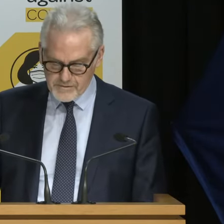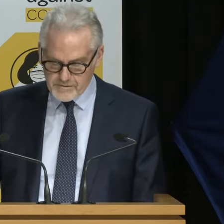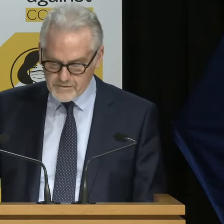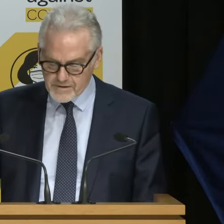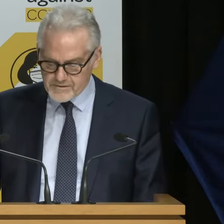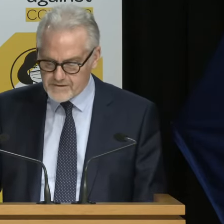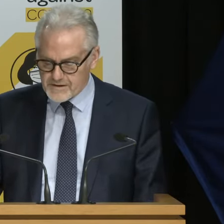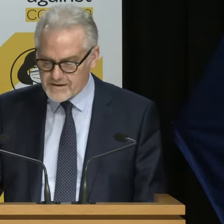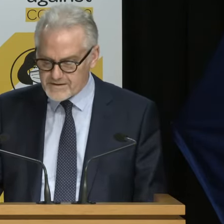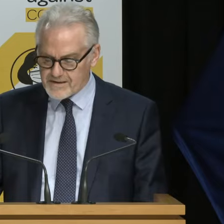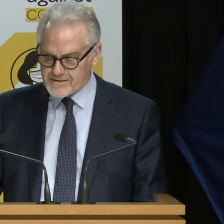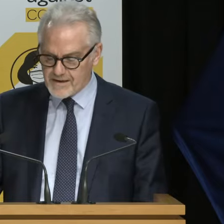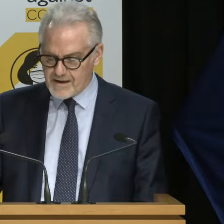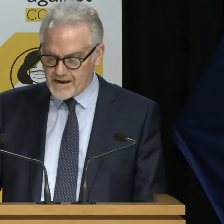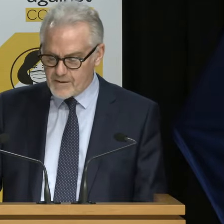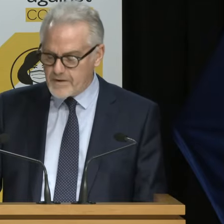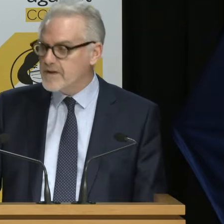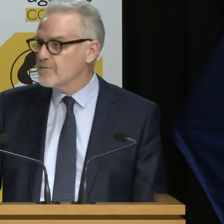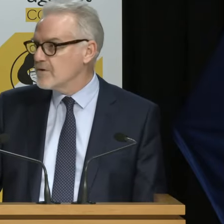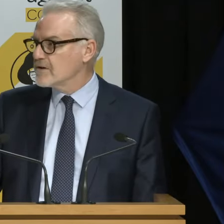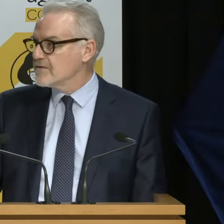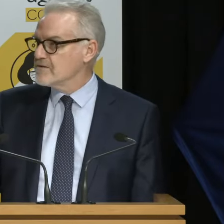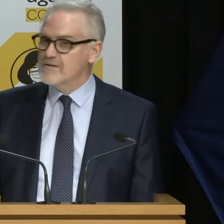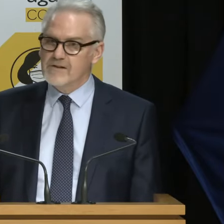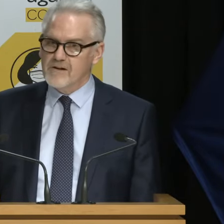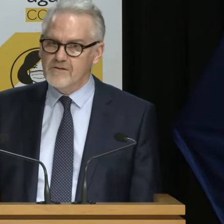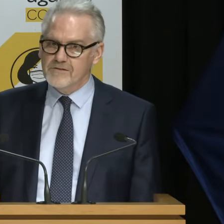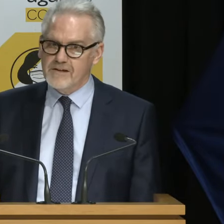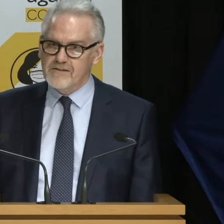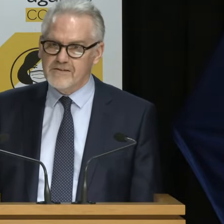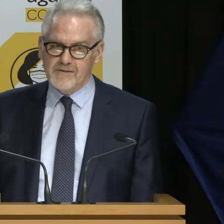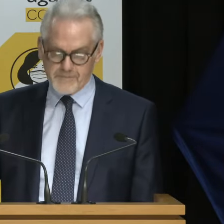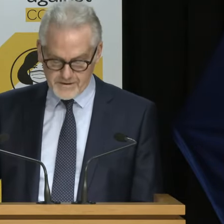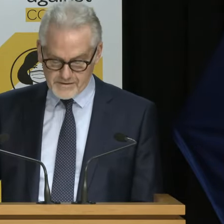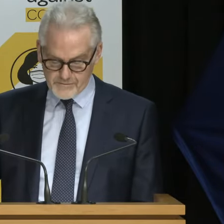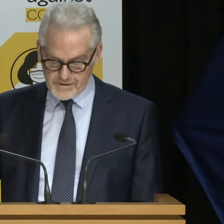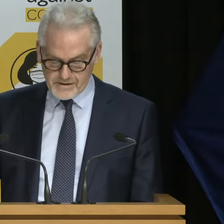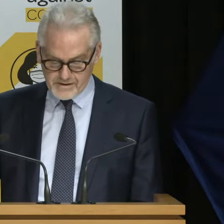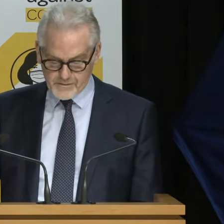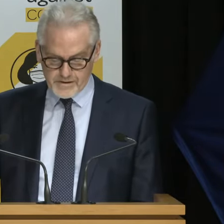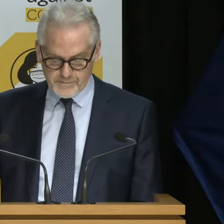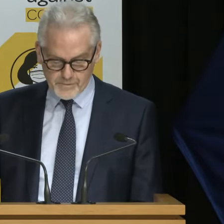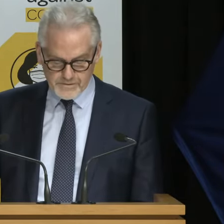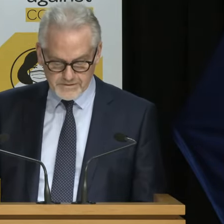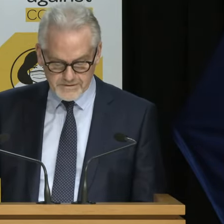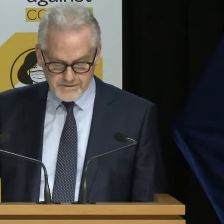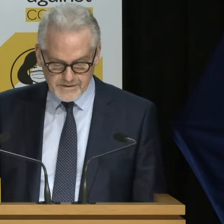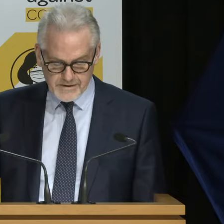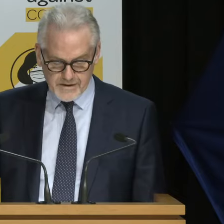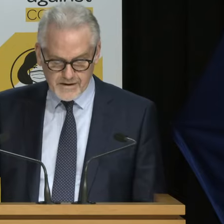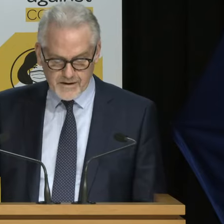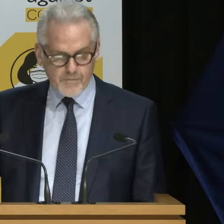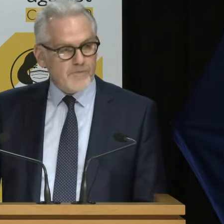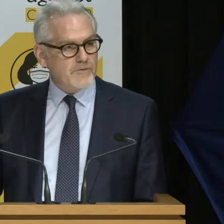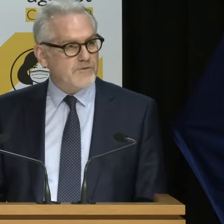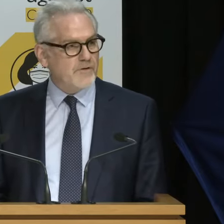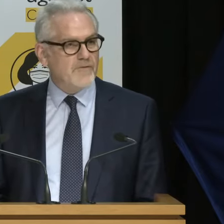testing approaches, and look overseas as part of that and gain from experience overseas.